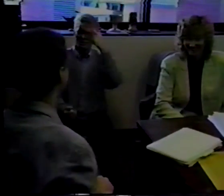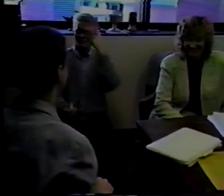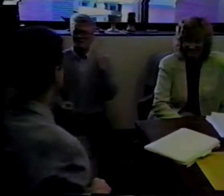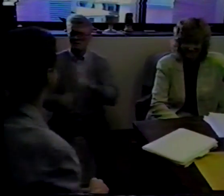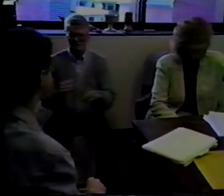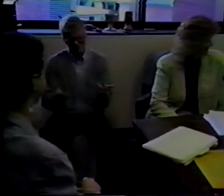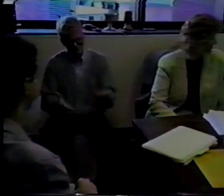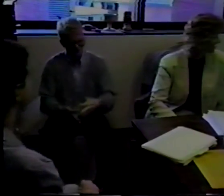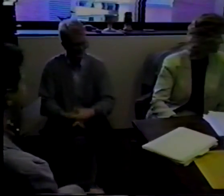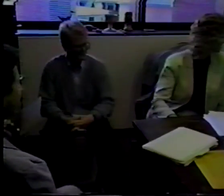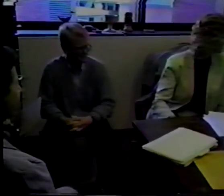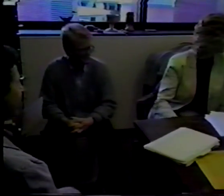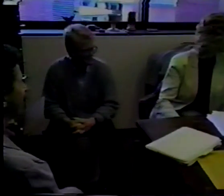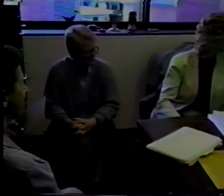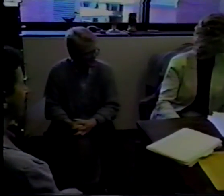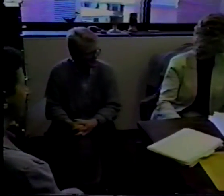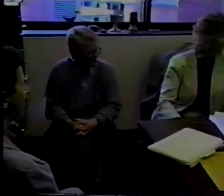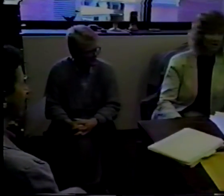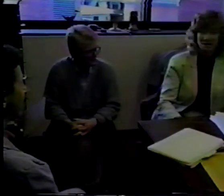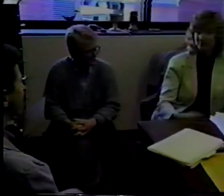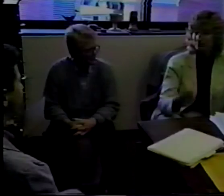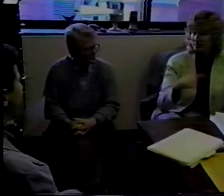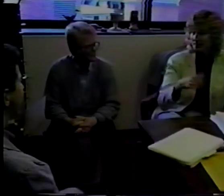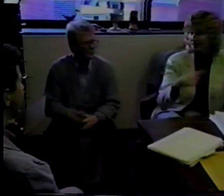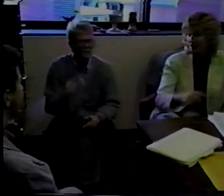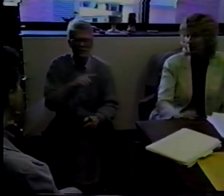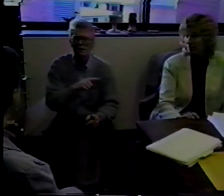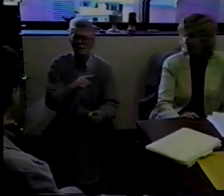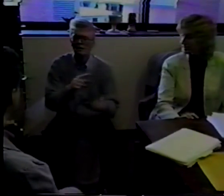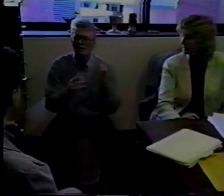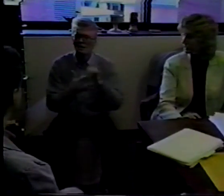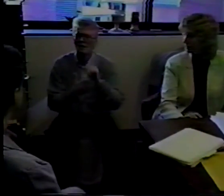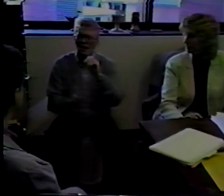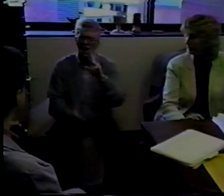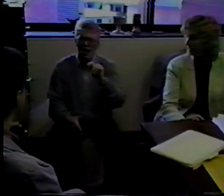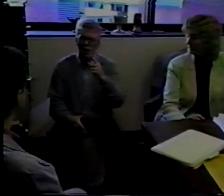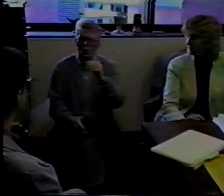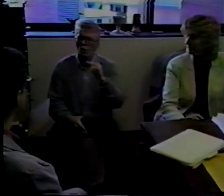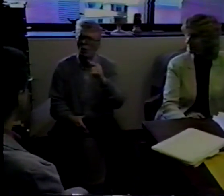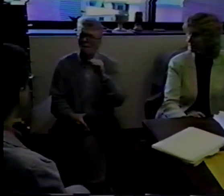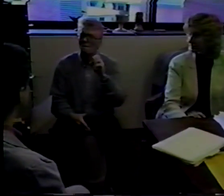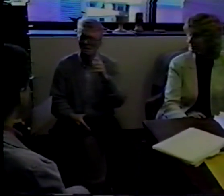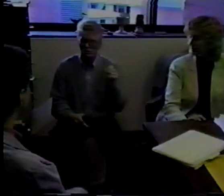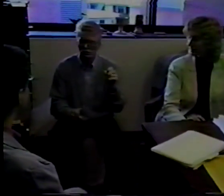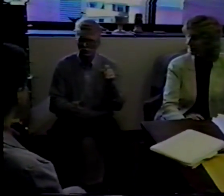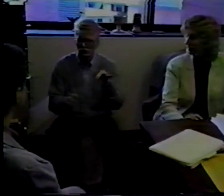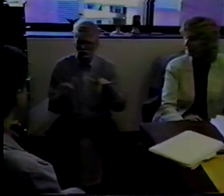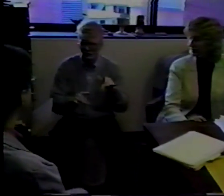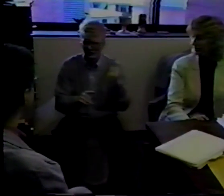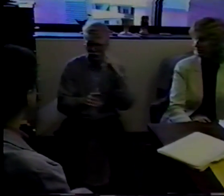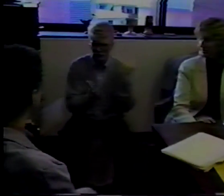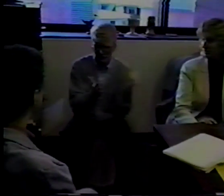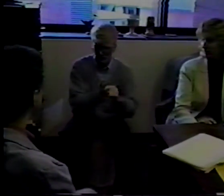Professor: It's automatic, Yeah. I do it automatically. I'm playing the outgoing message over because